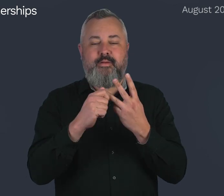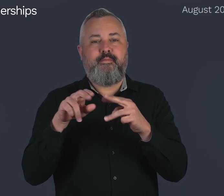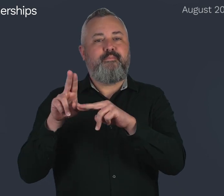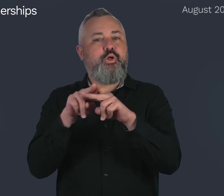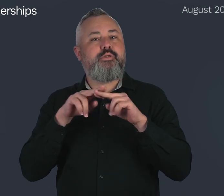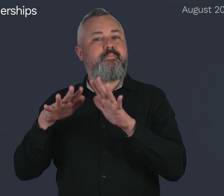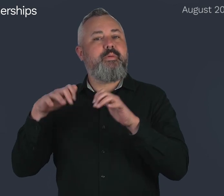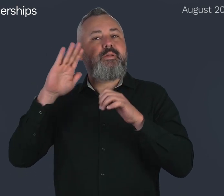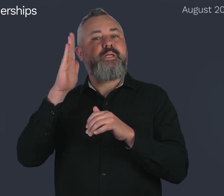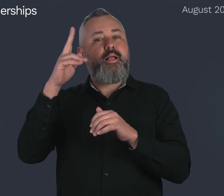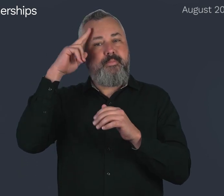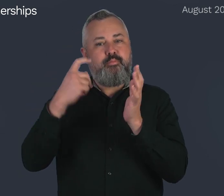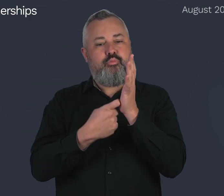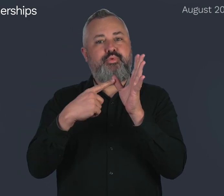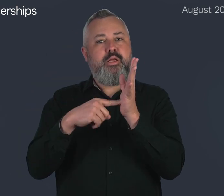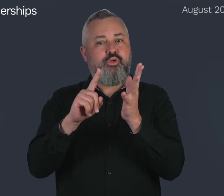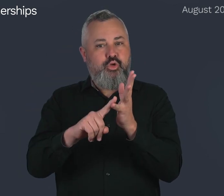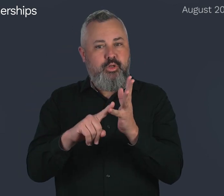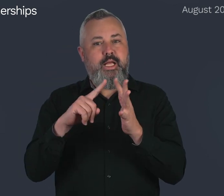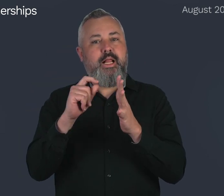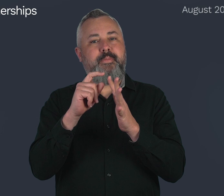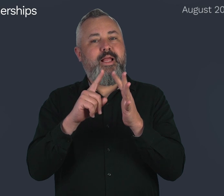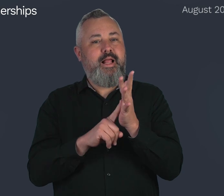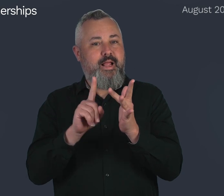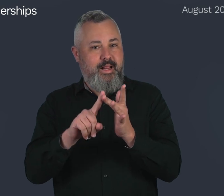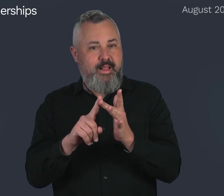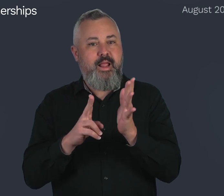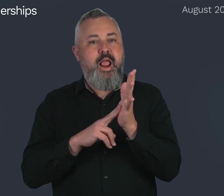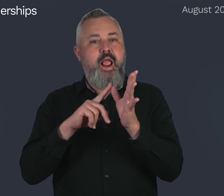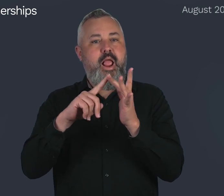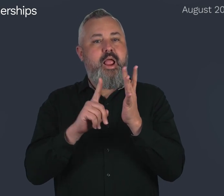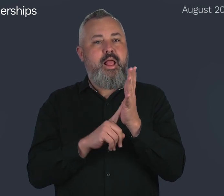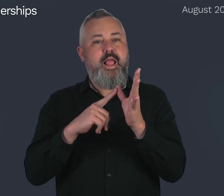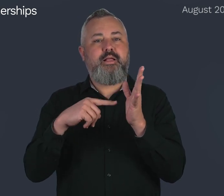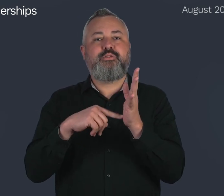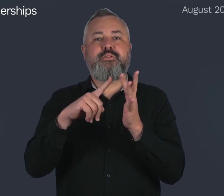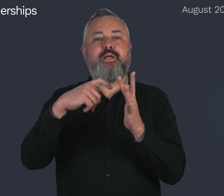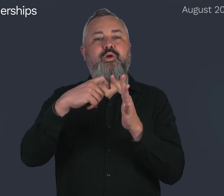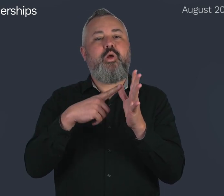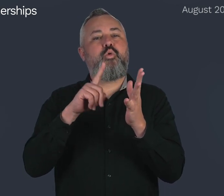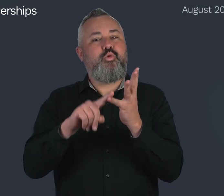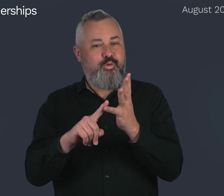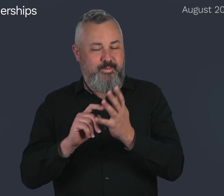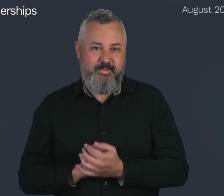and Speaker of the Fiji Parliament Ratu Epeli Nailatikau